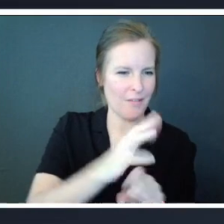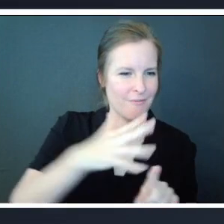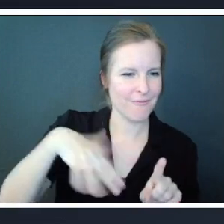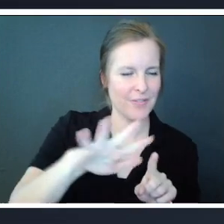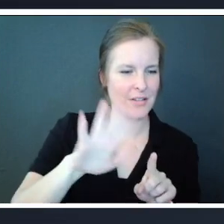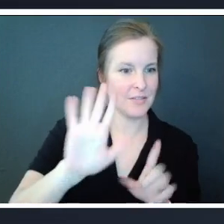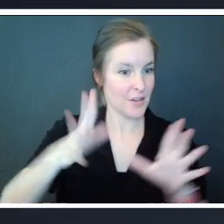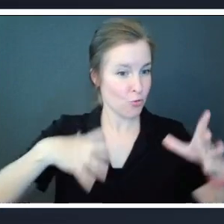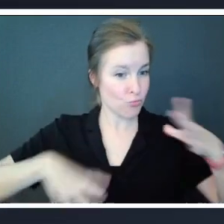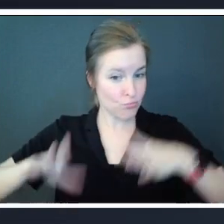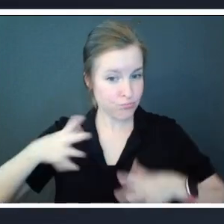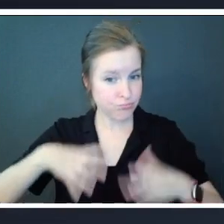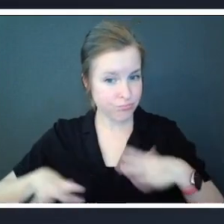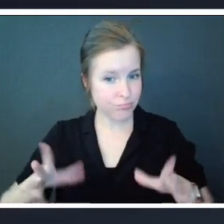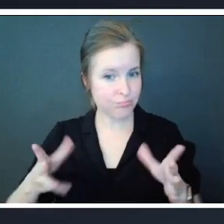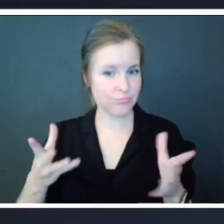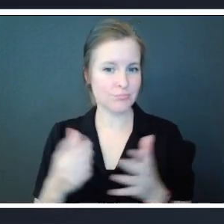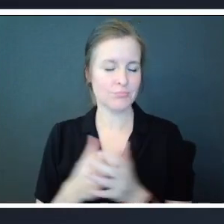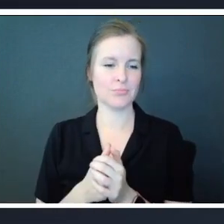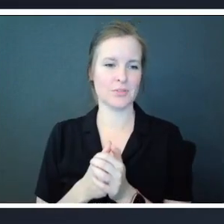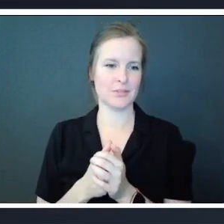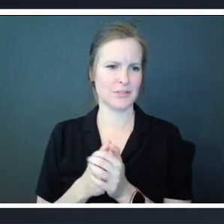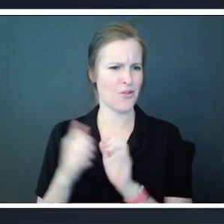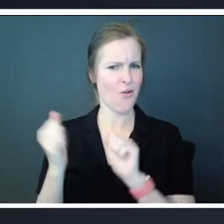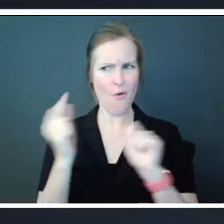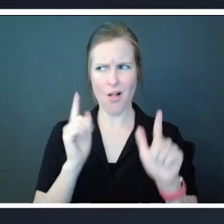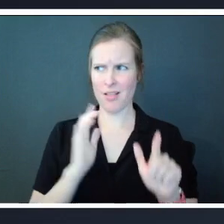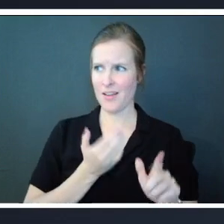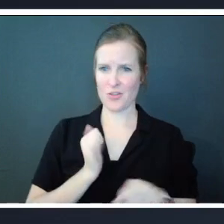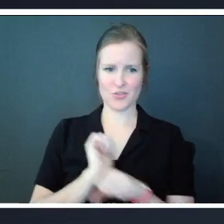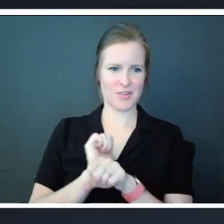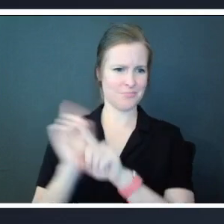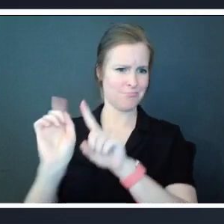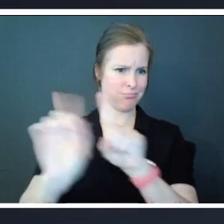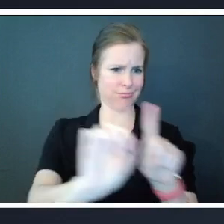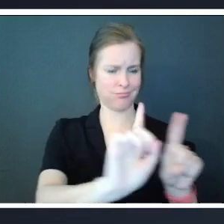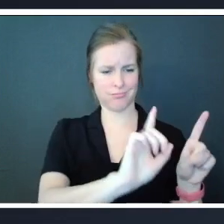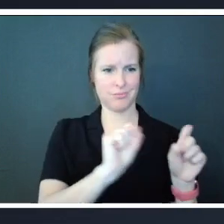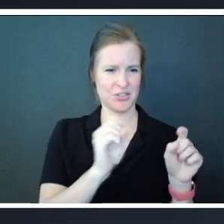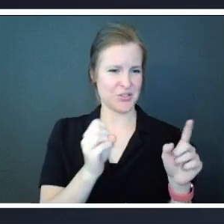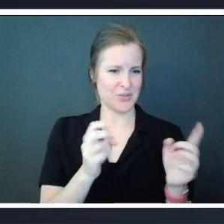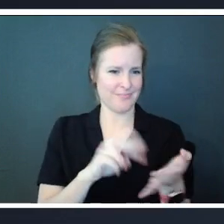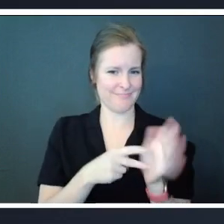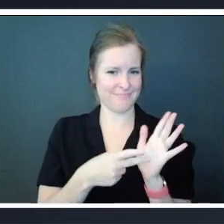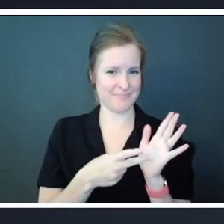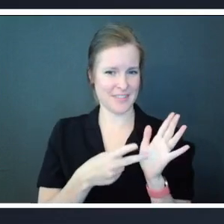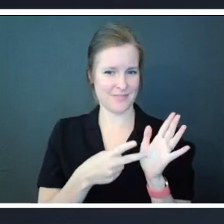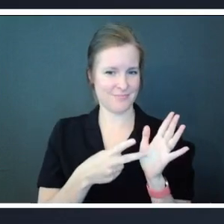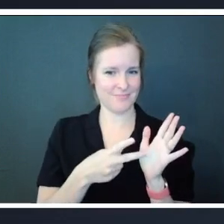of our careers are different all throughout the zoo. So, we don't only just showcase zookeepers